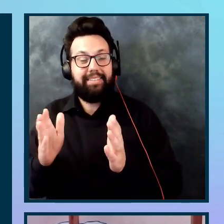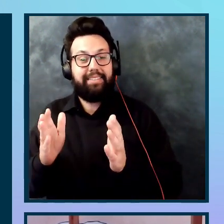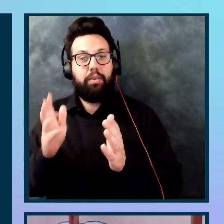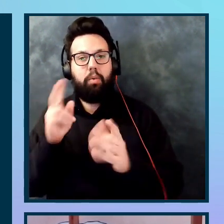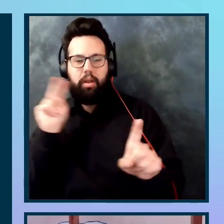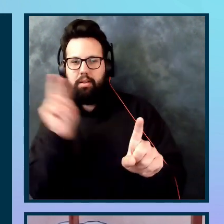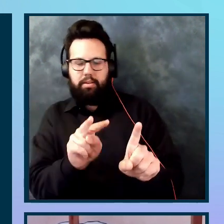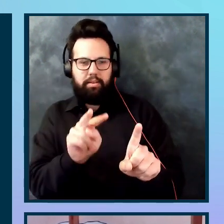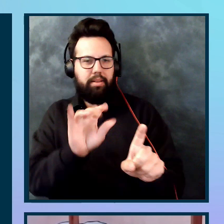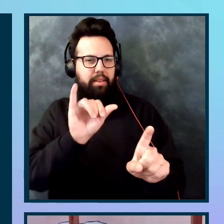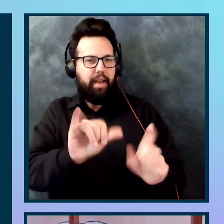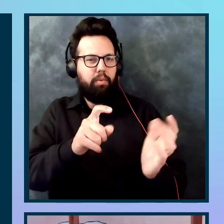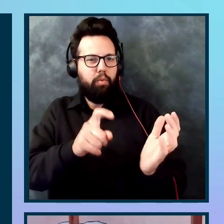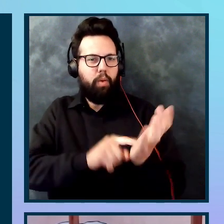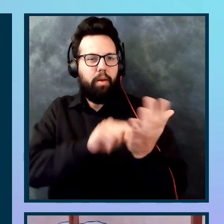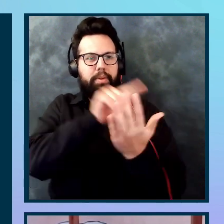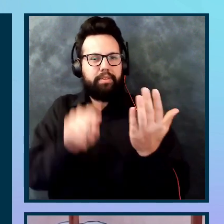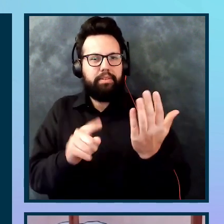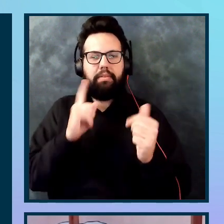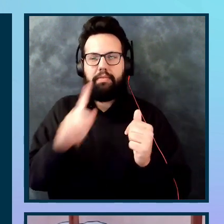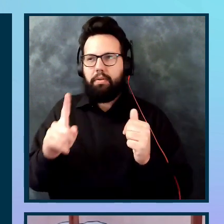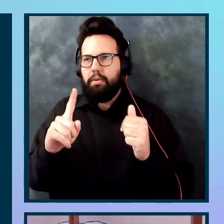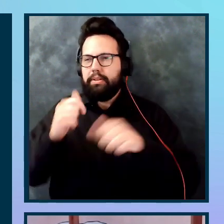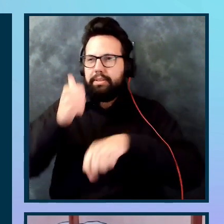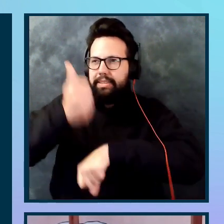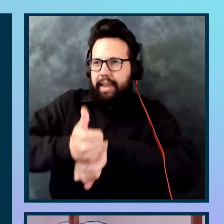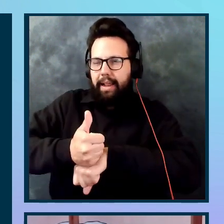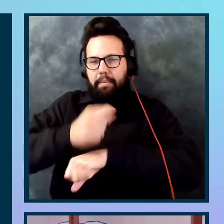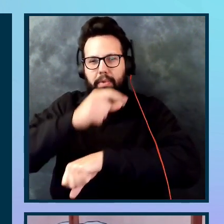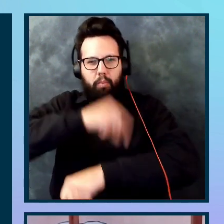to really craft quality acceptance criteria, make sure everyone's on the same page,